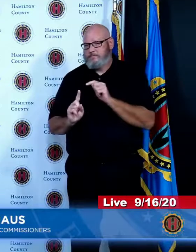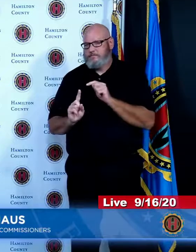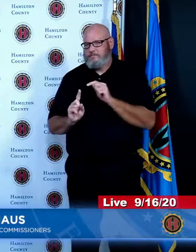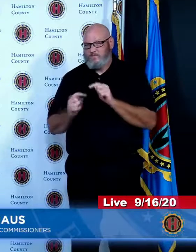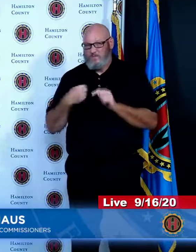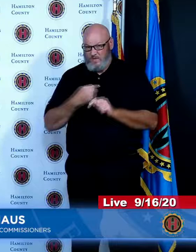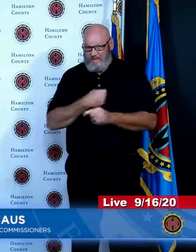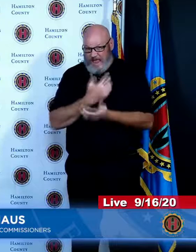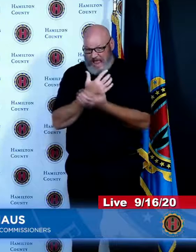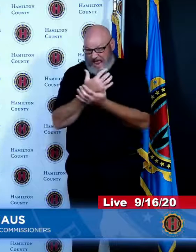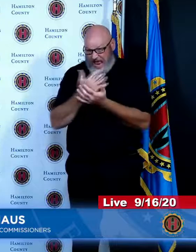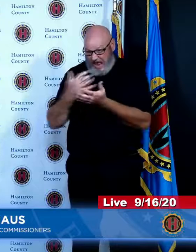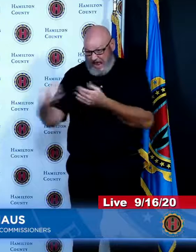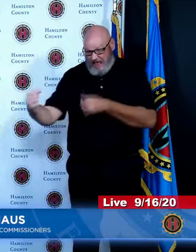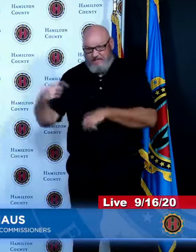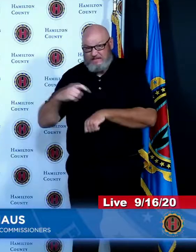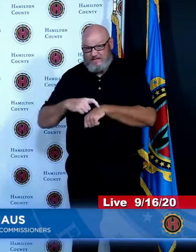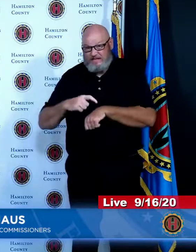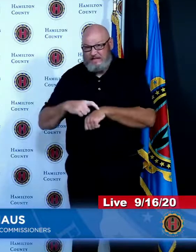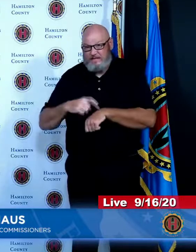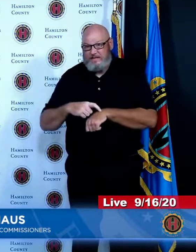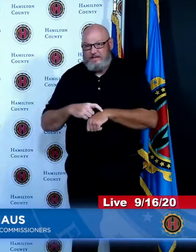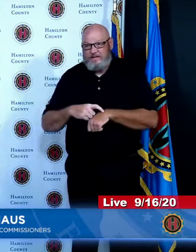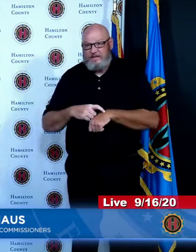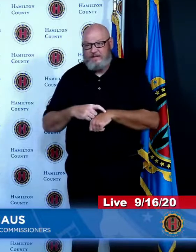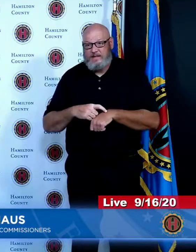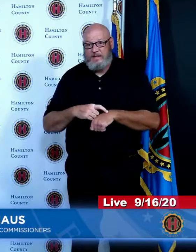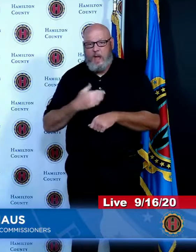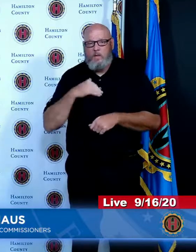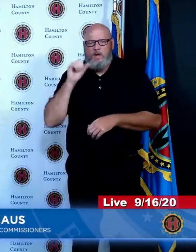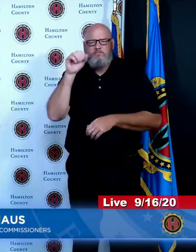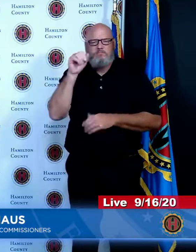we we've got some rates for you there is a combination